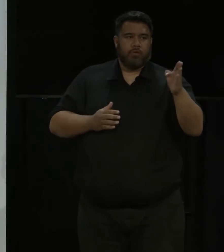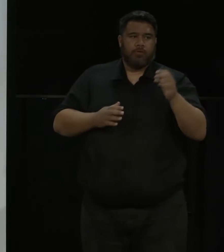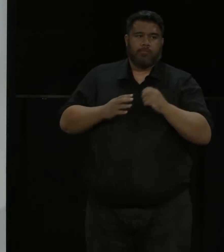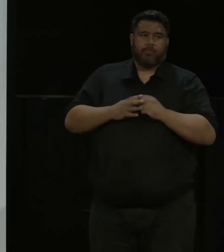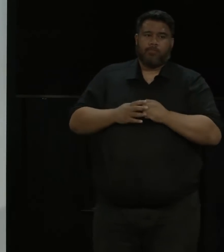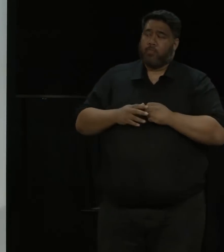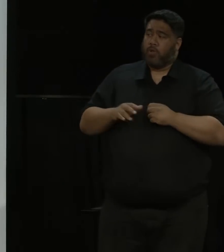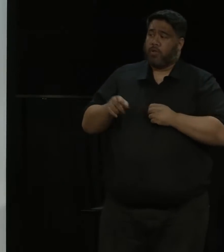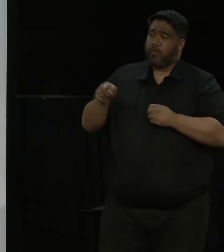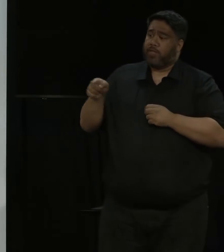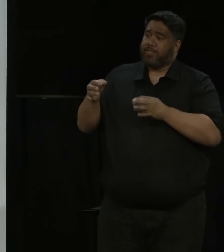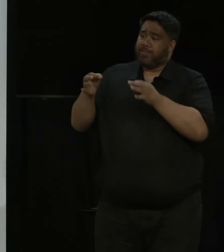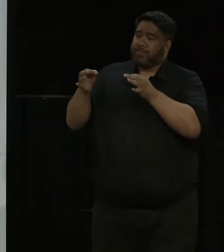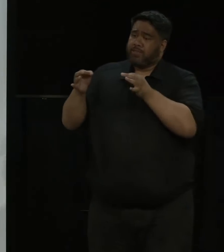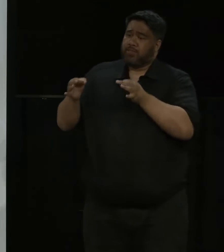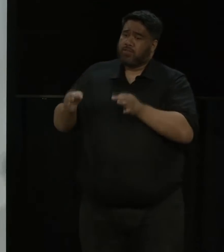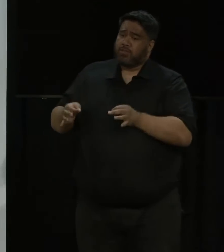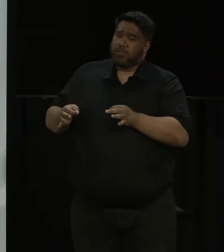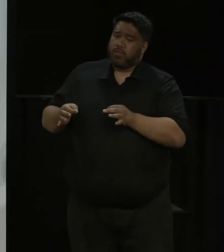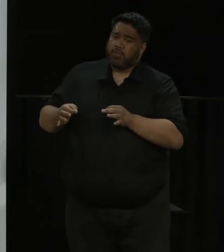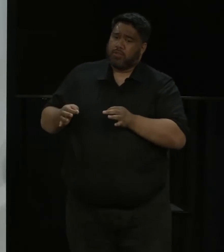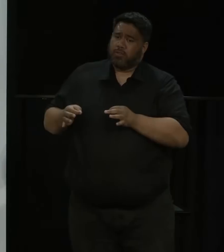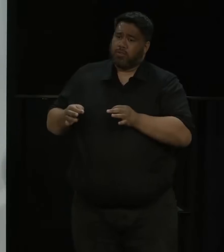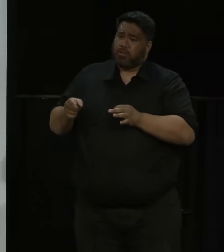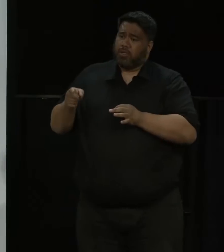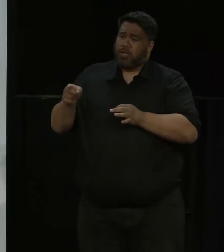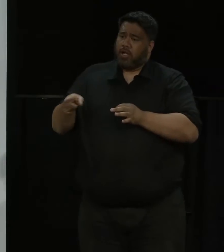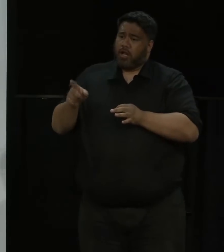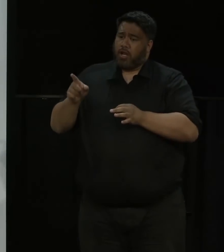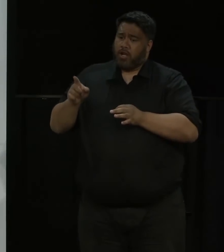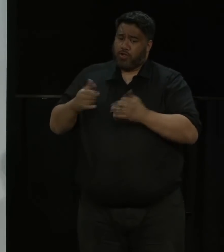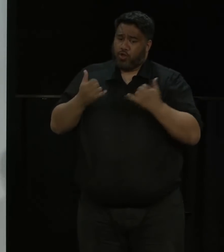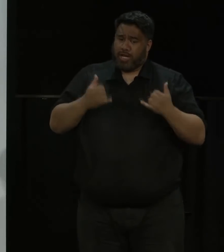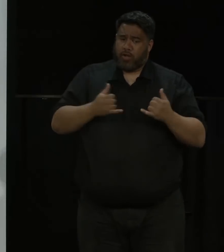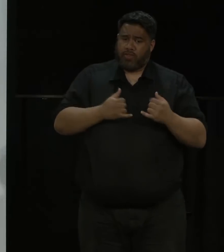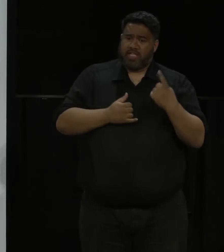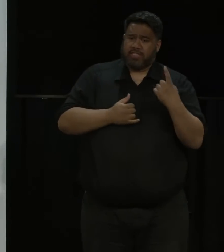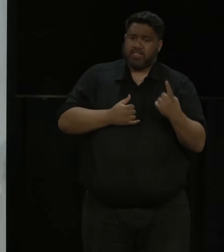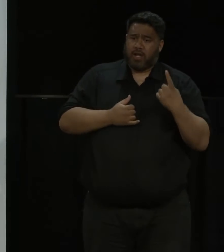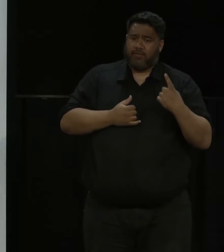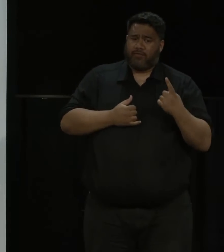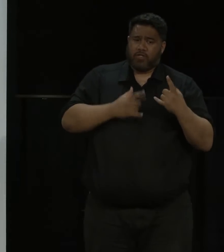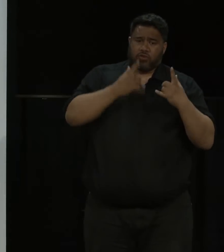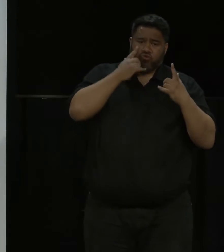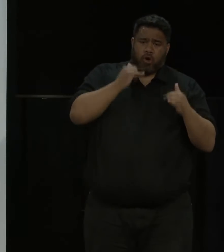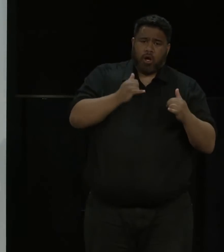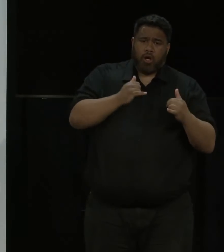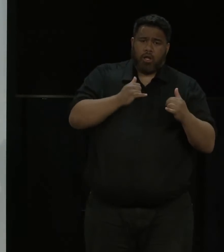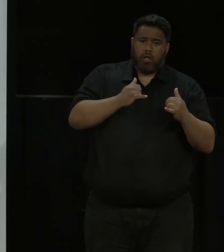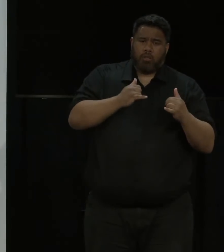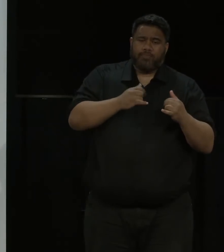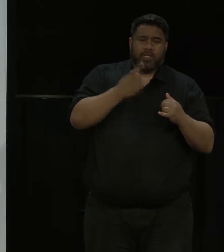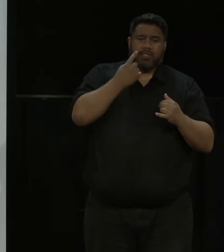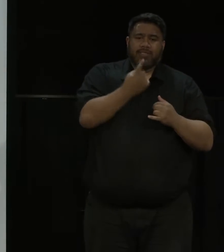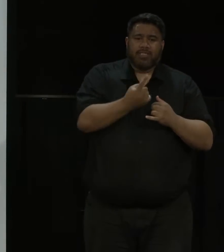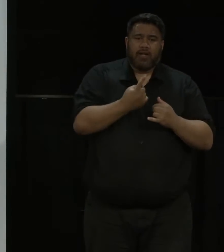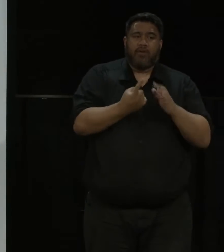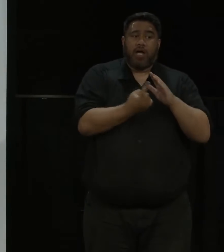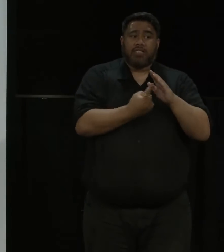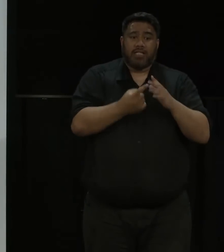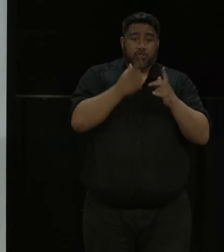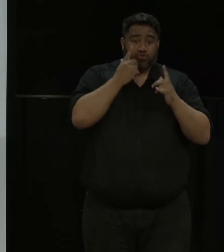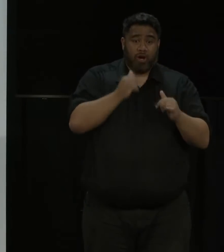have the lowest vaccination